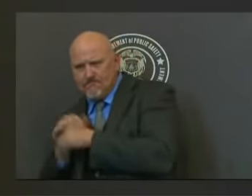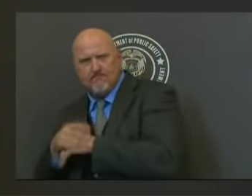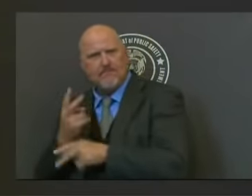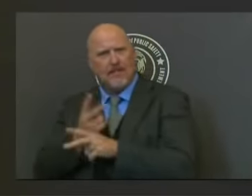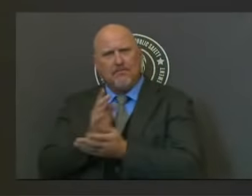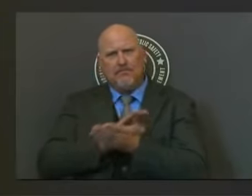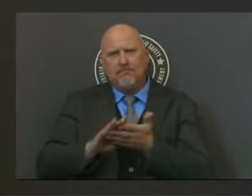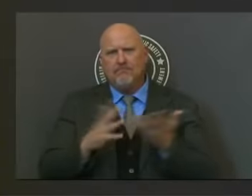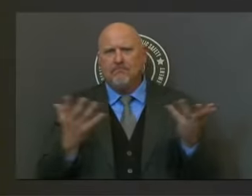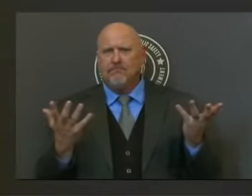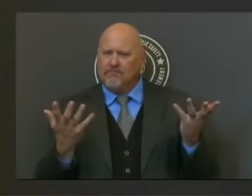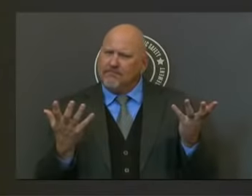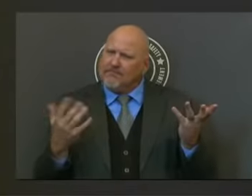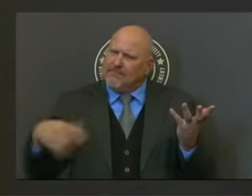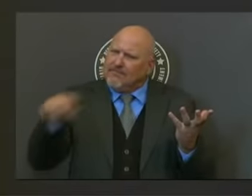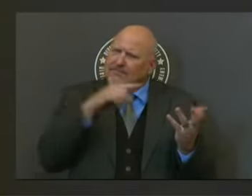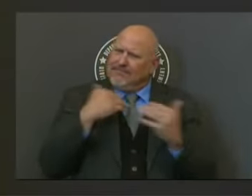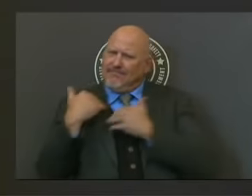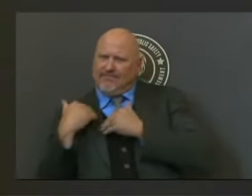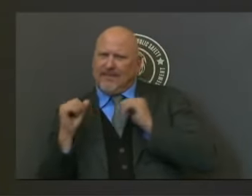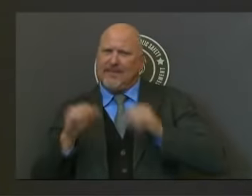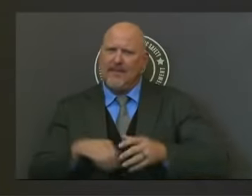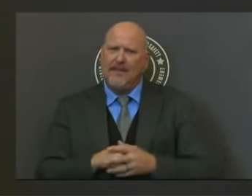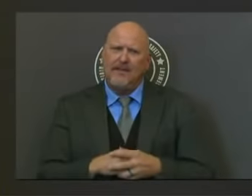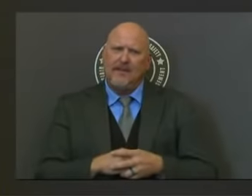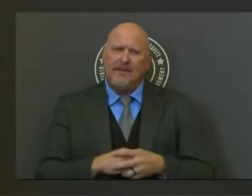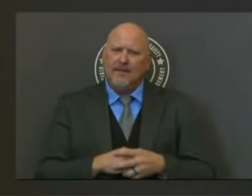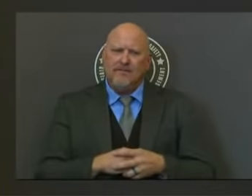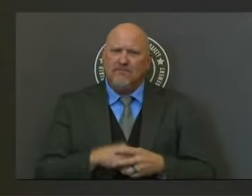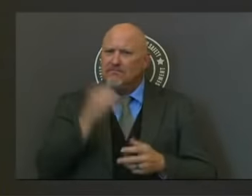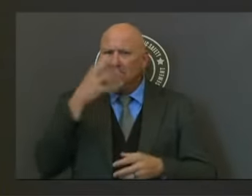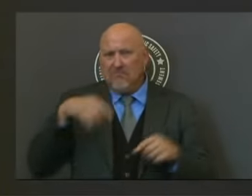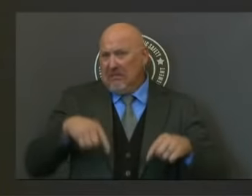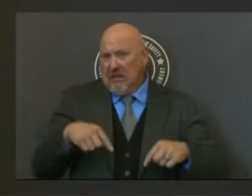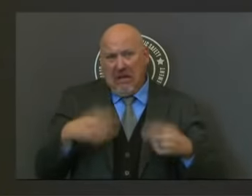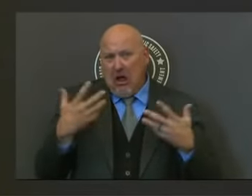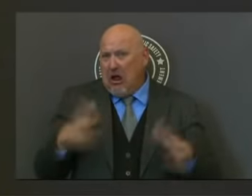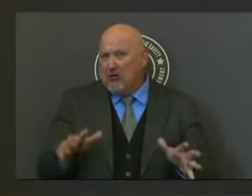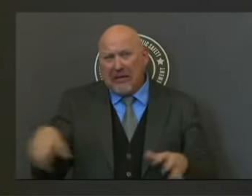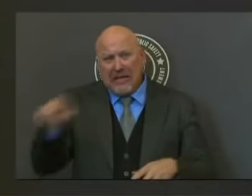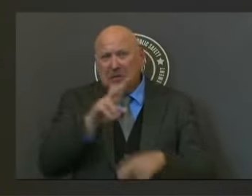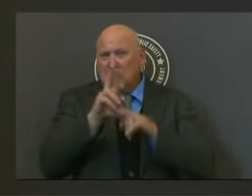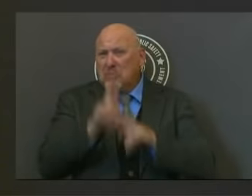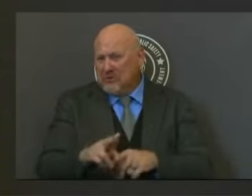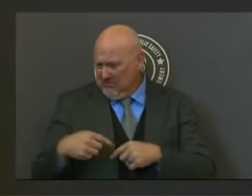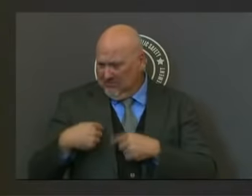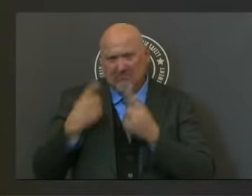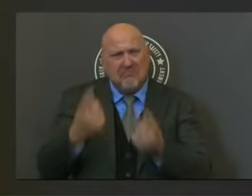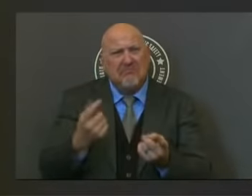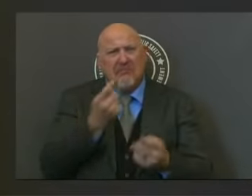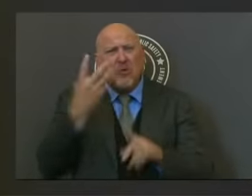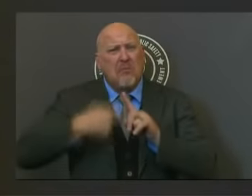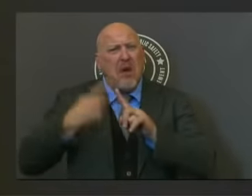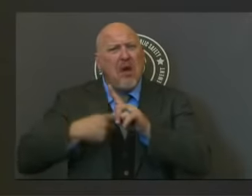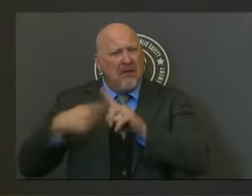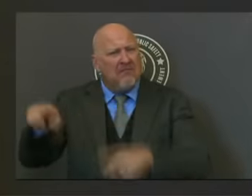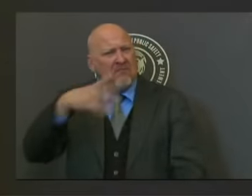done mention nothing new just simple practices